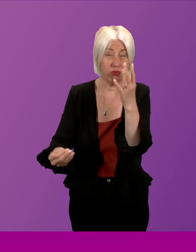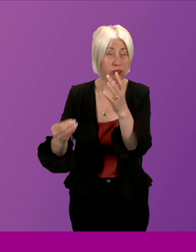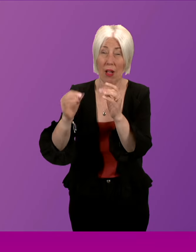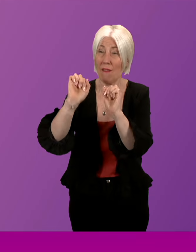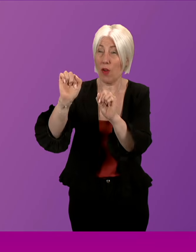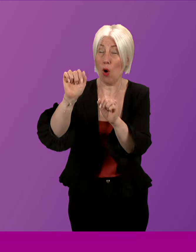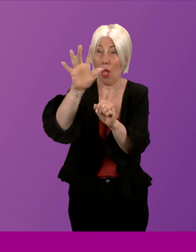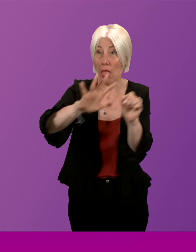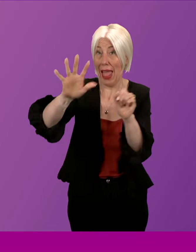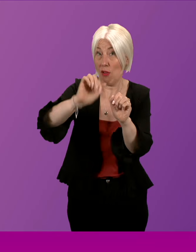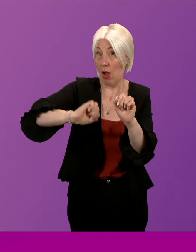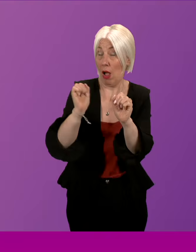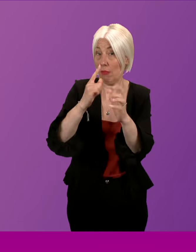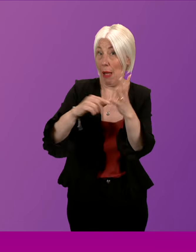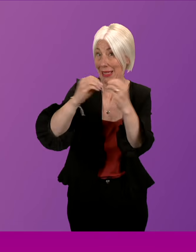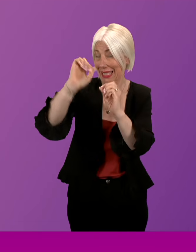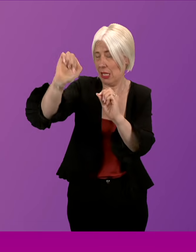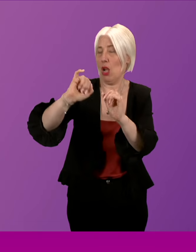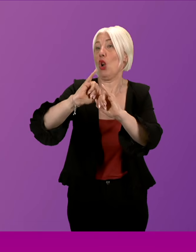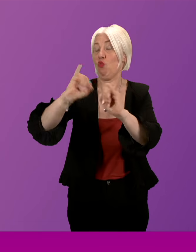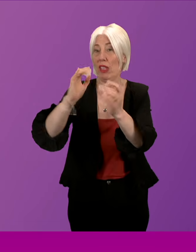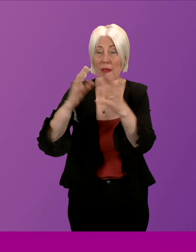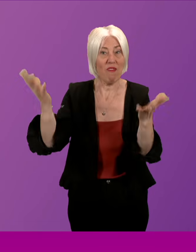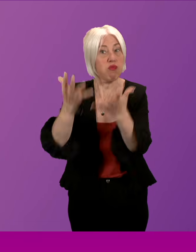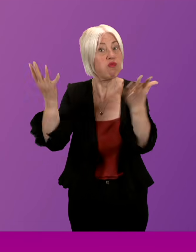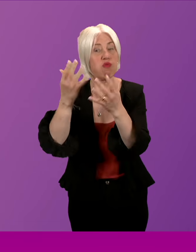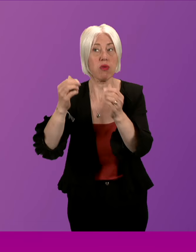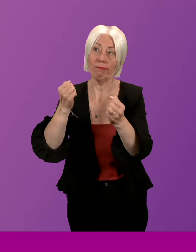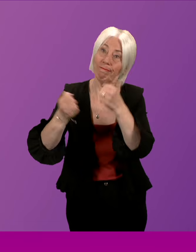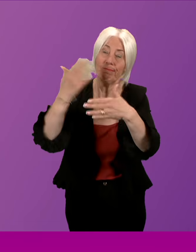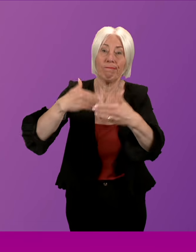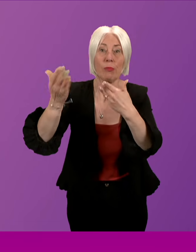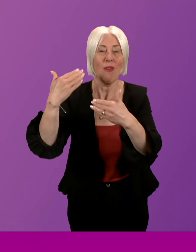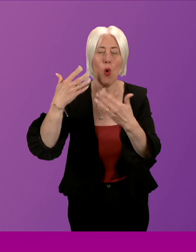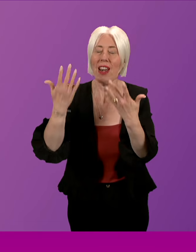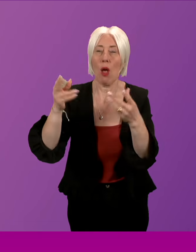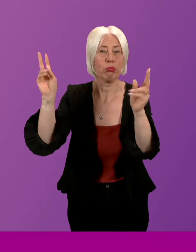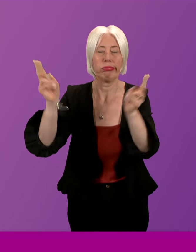Given some of the issues that we are facing in relation to energy supply and security of supply,